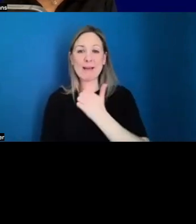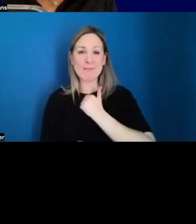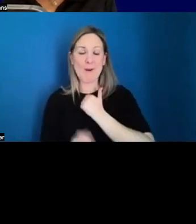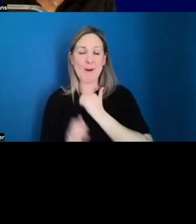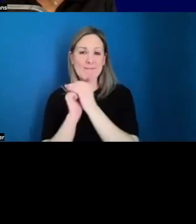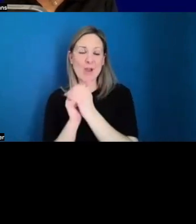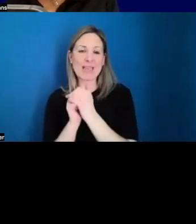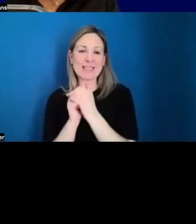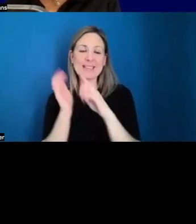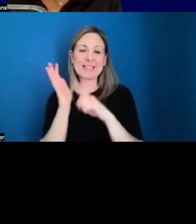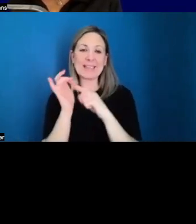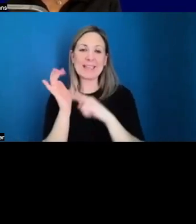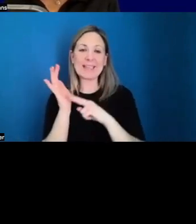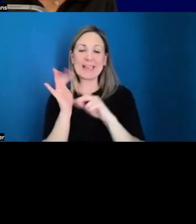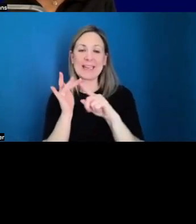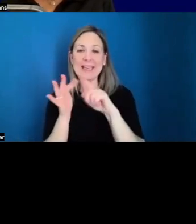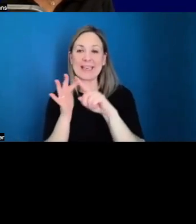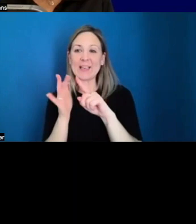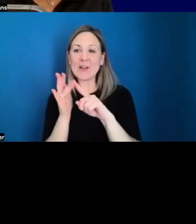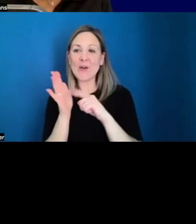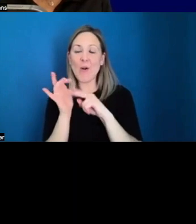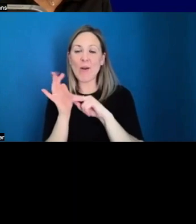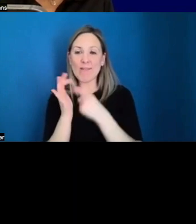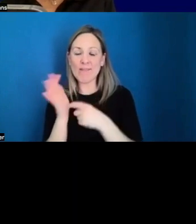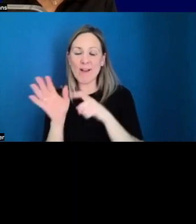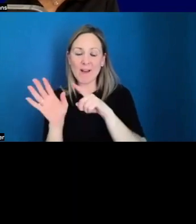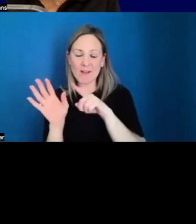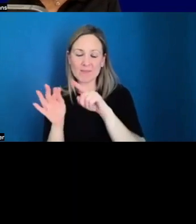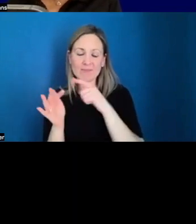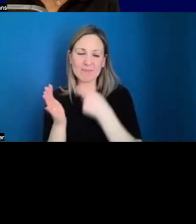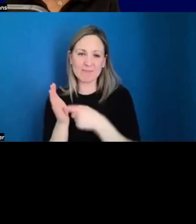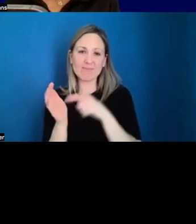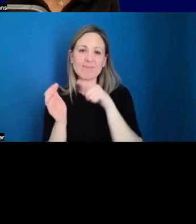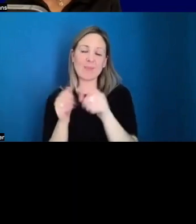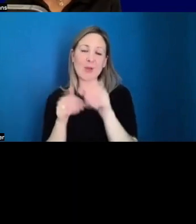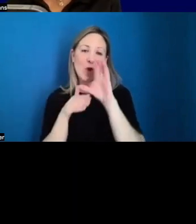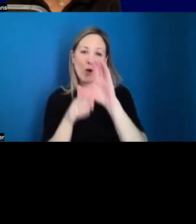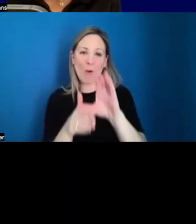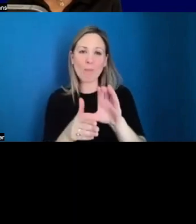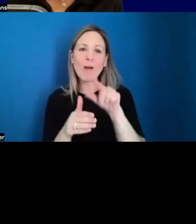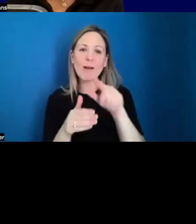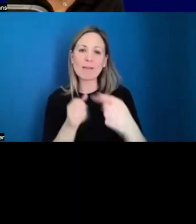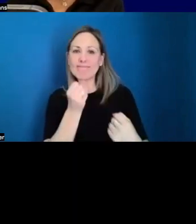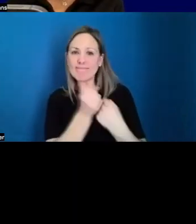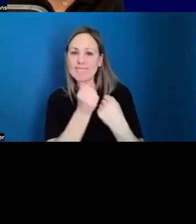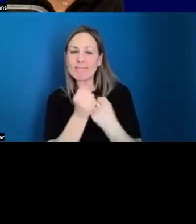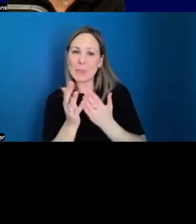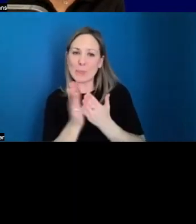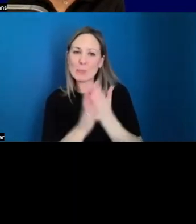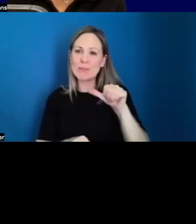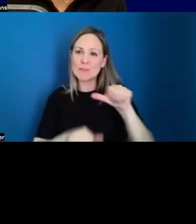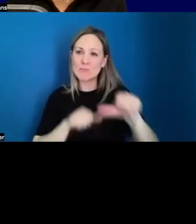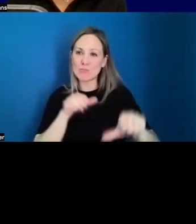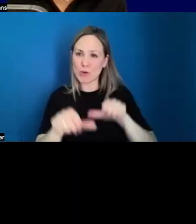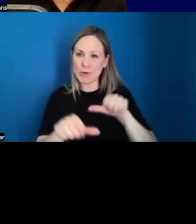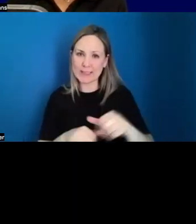a communication guide as she supported Ms X during all the phases of this process.